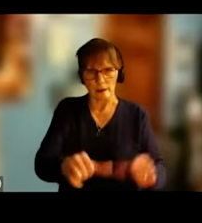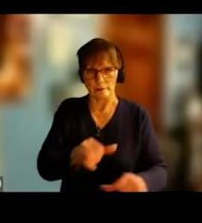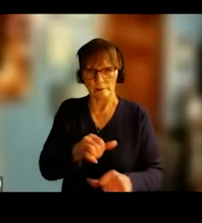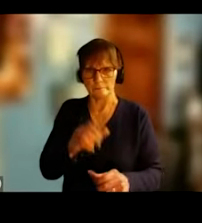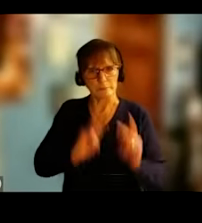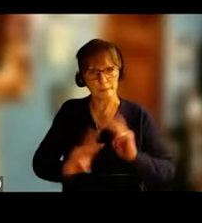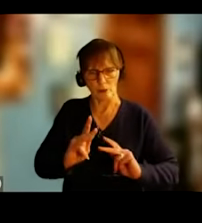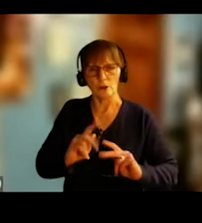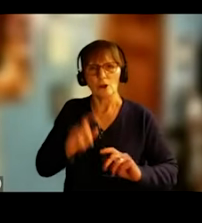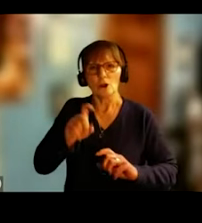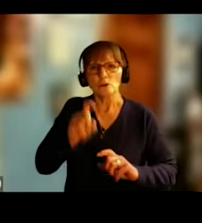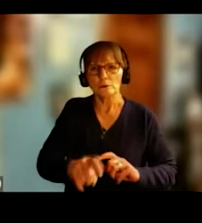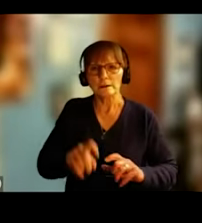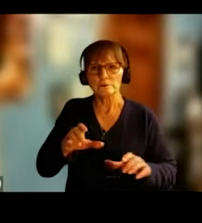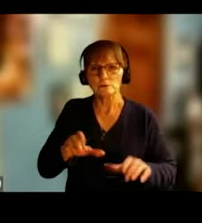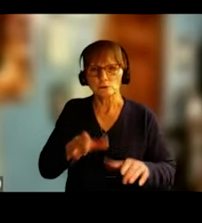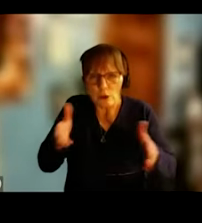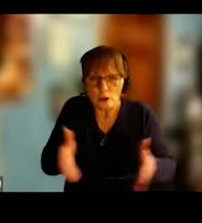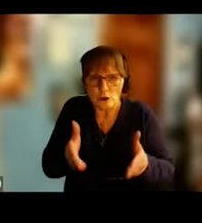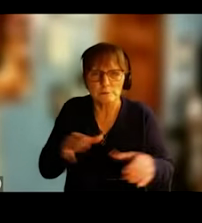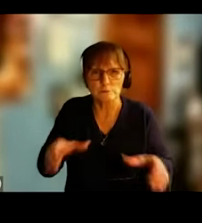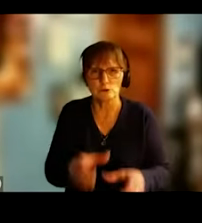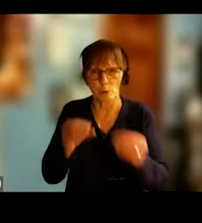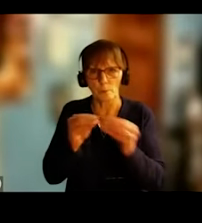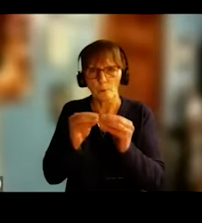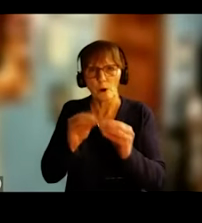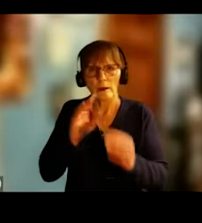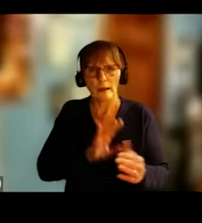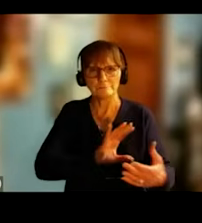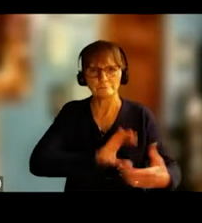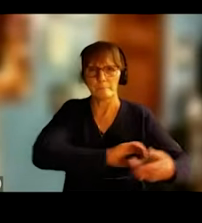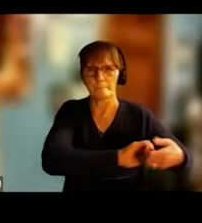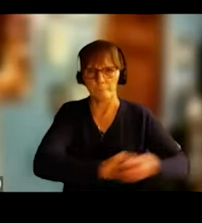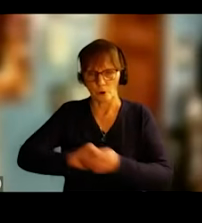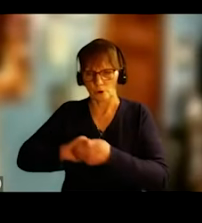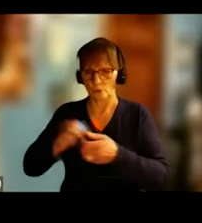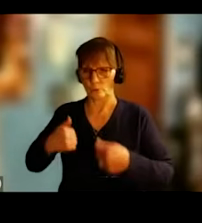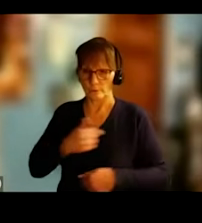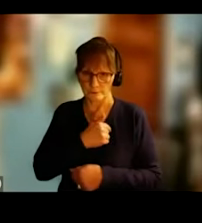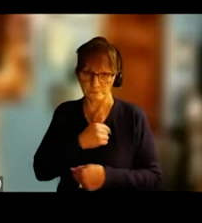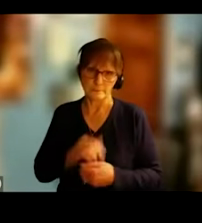So we really need them to do more and to reach out and partner with us. Next slide please.